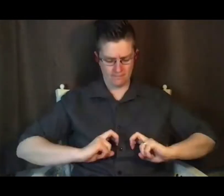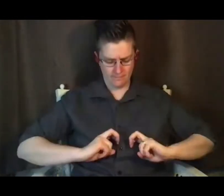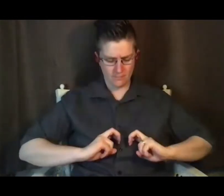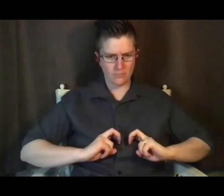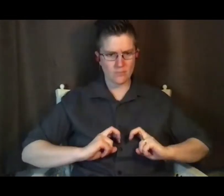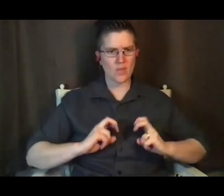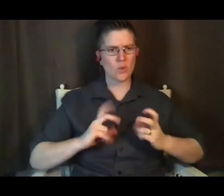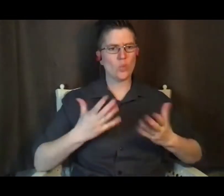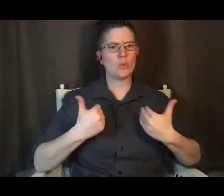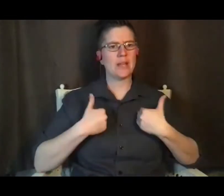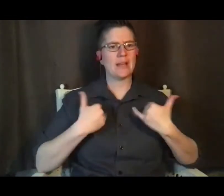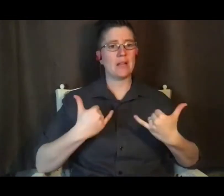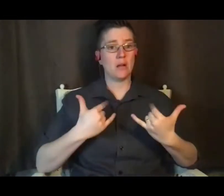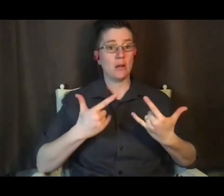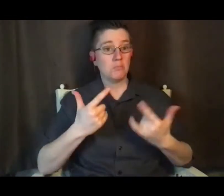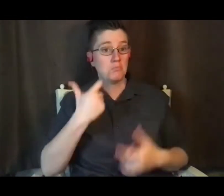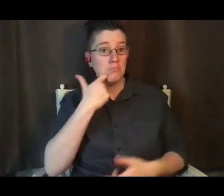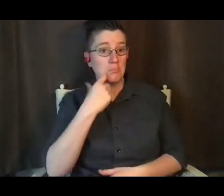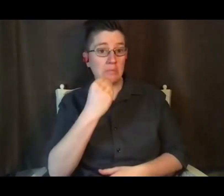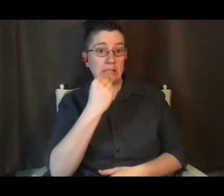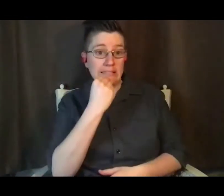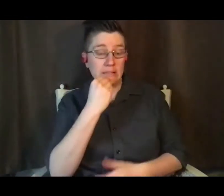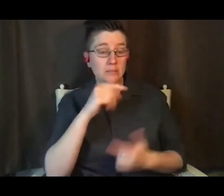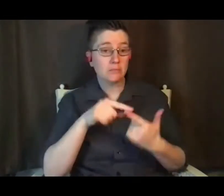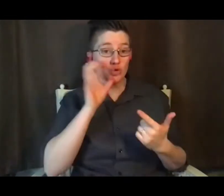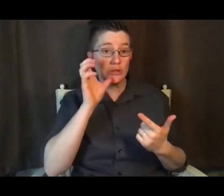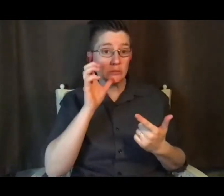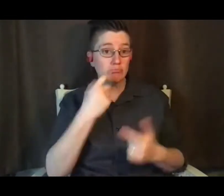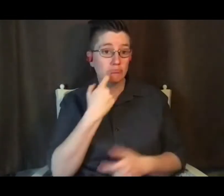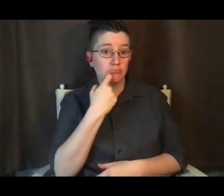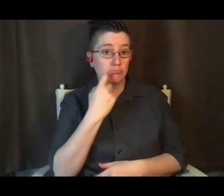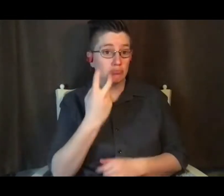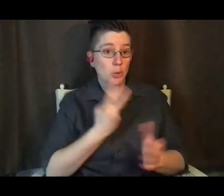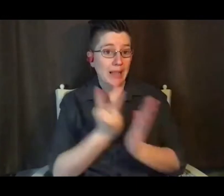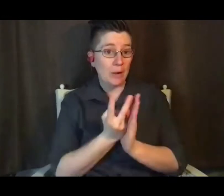something to eat or drink in the last couple hours if not you should go get something right